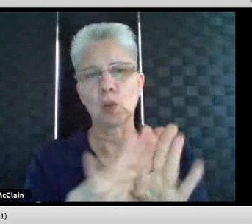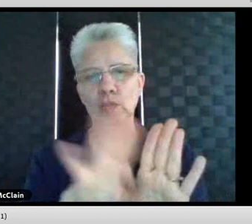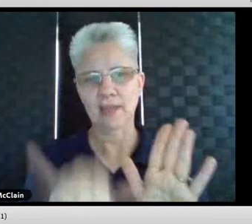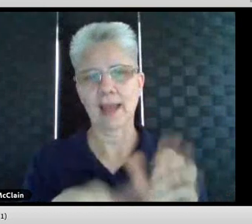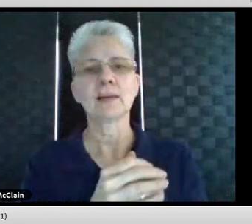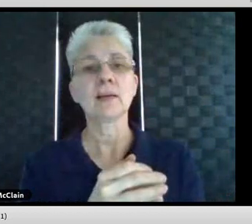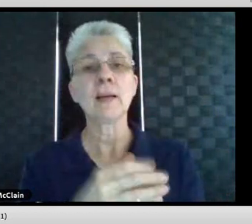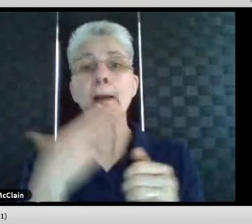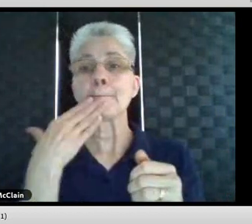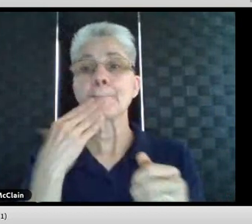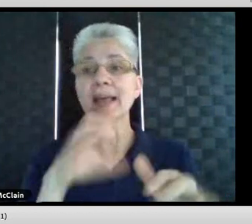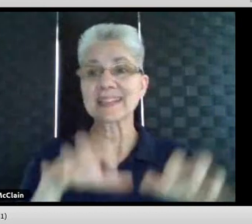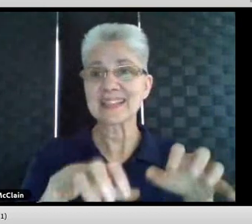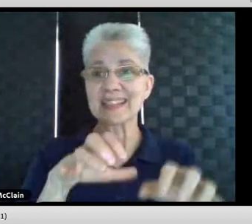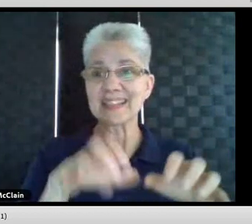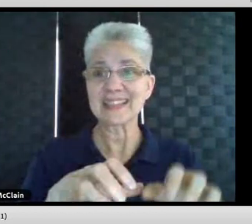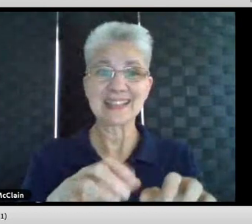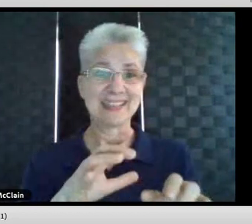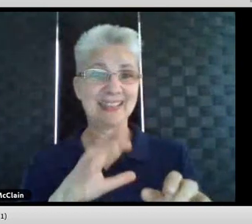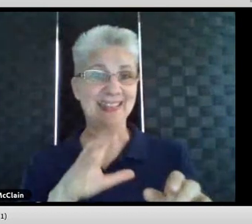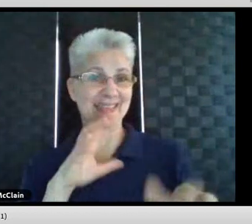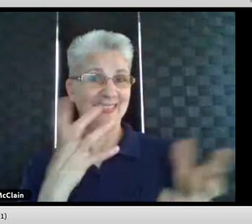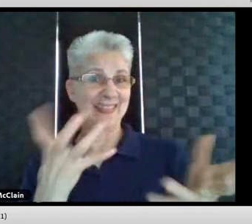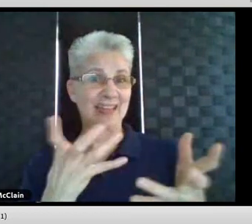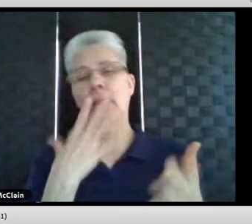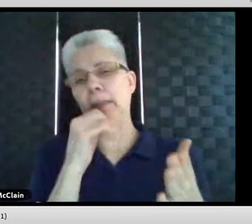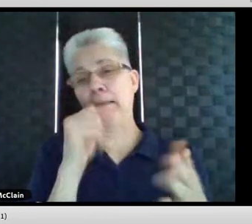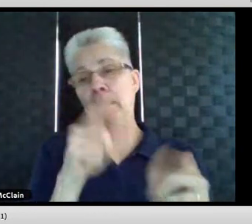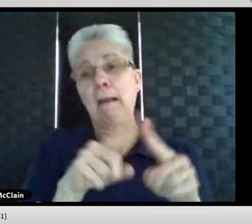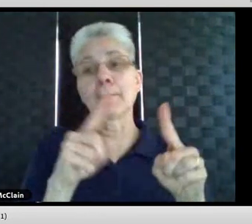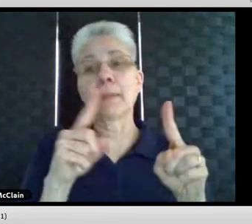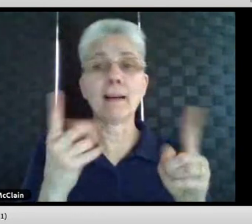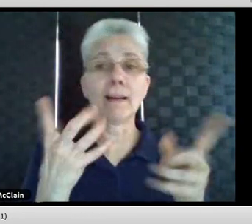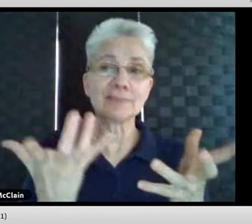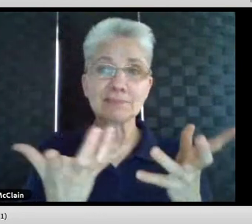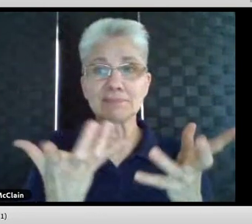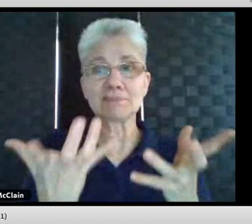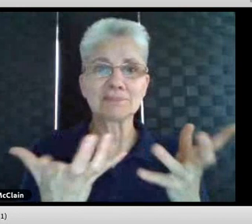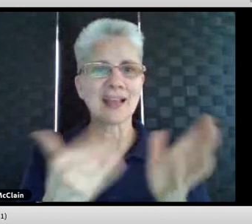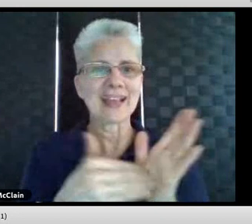Was it the best chat ever? Maybe not, but, you know, again, that's why you practice.